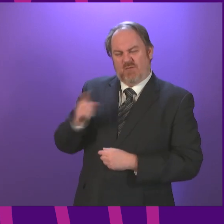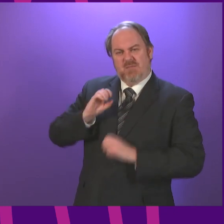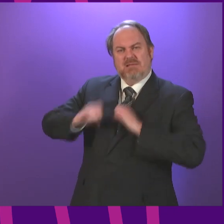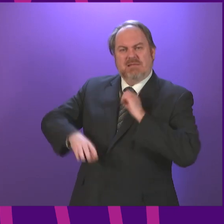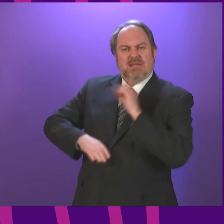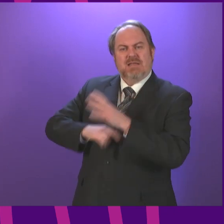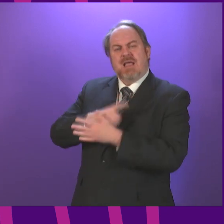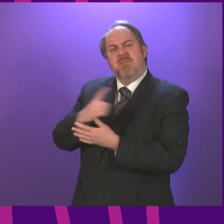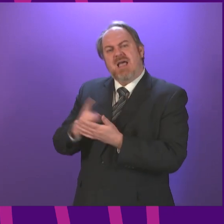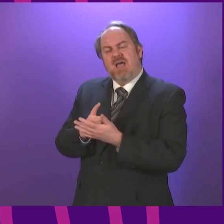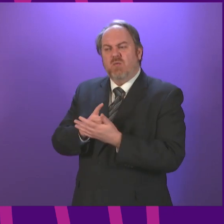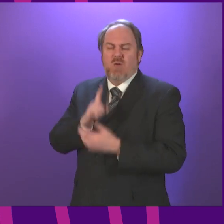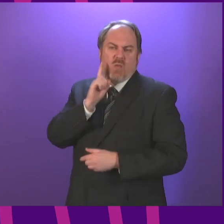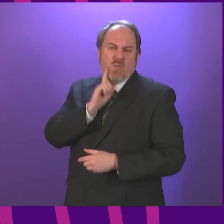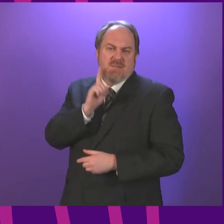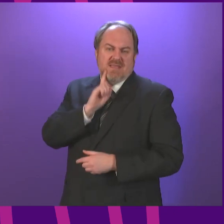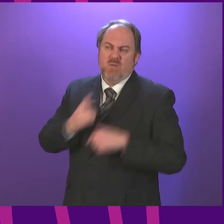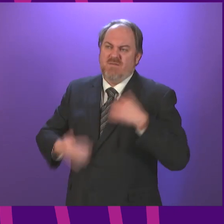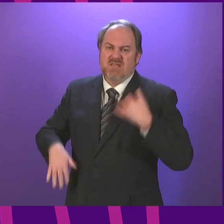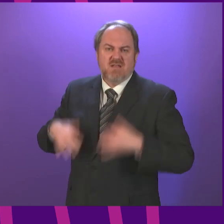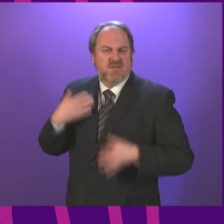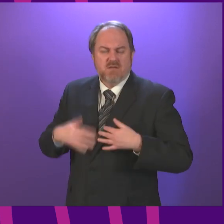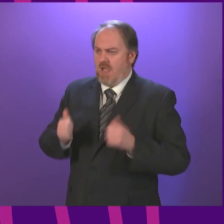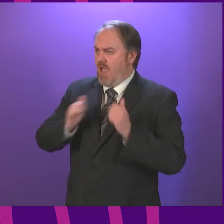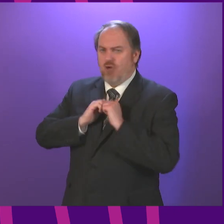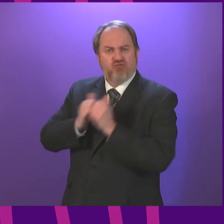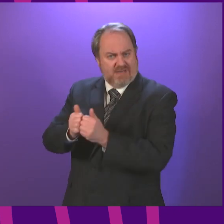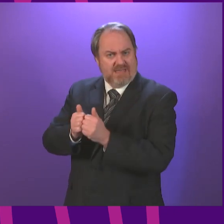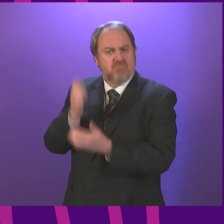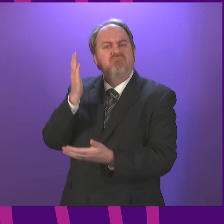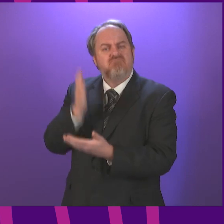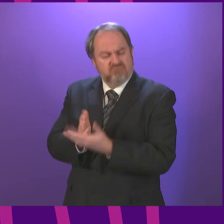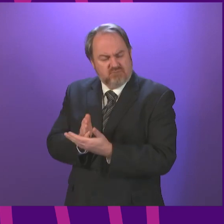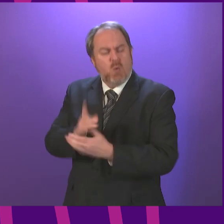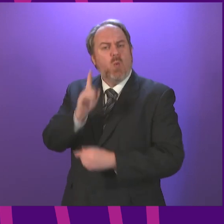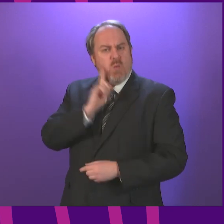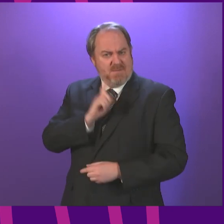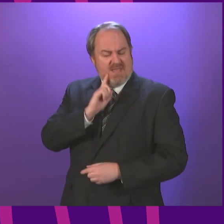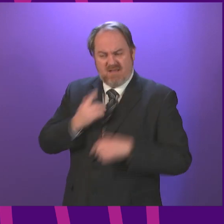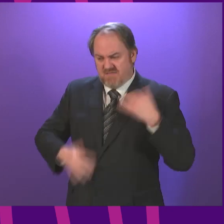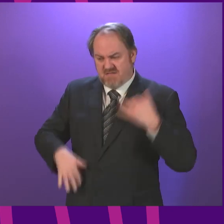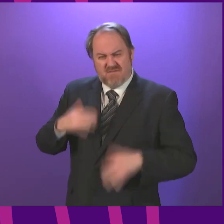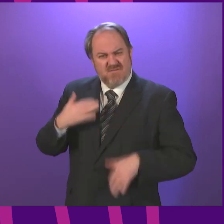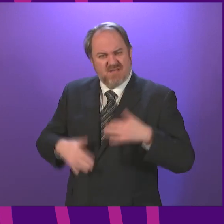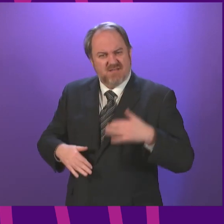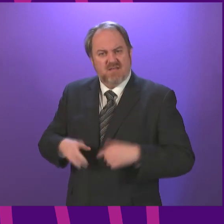welcome that, as that is the issue at the heart of this. I will be haunted, probably